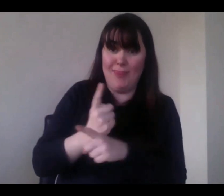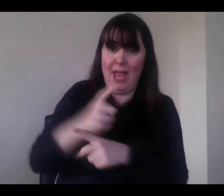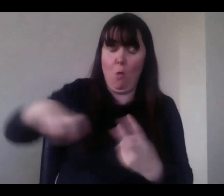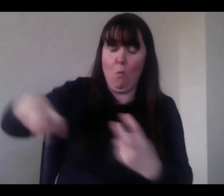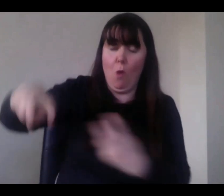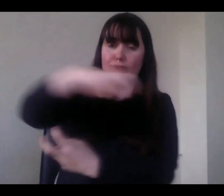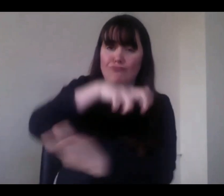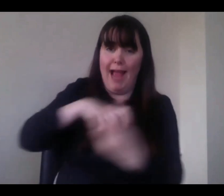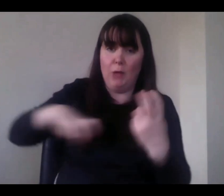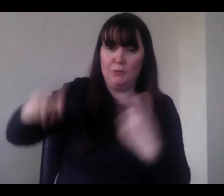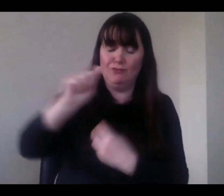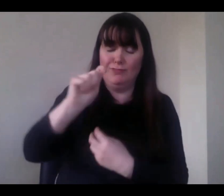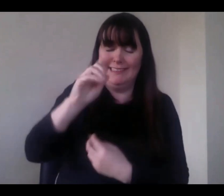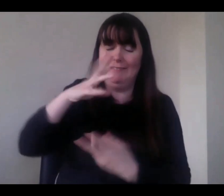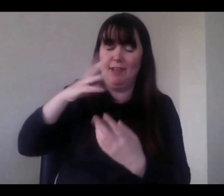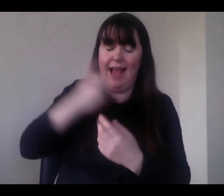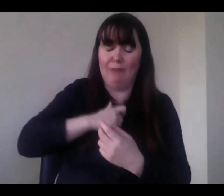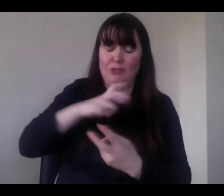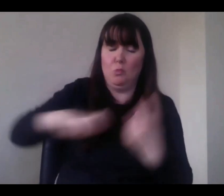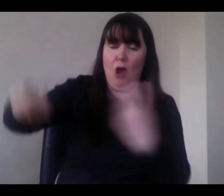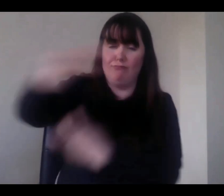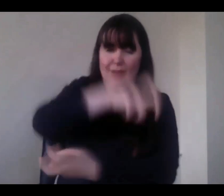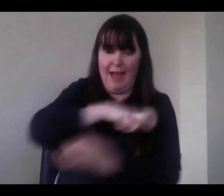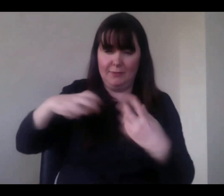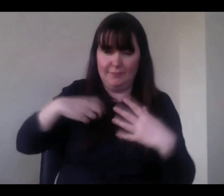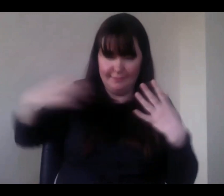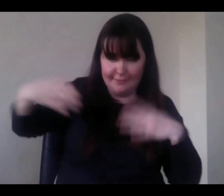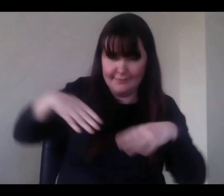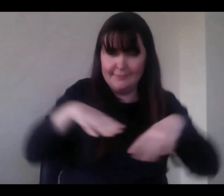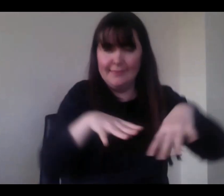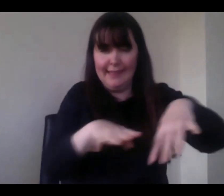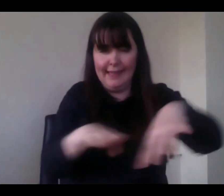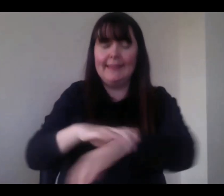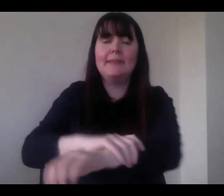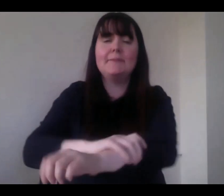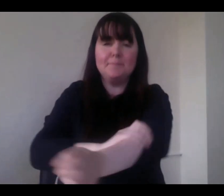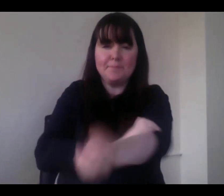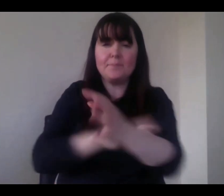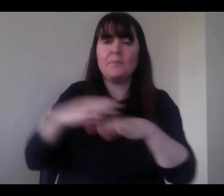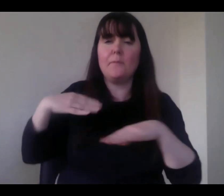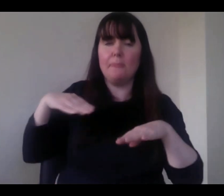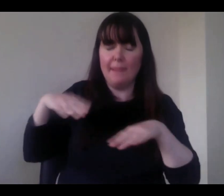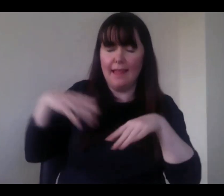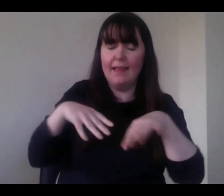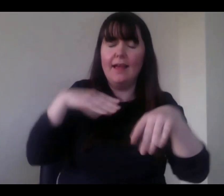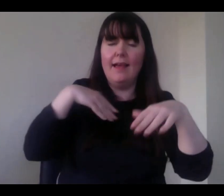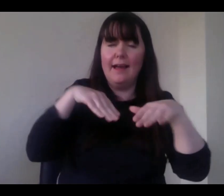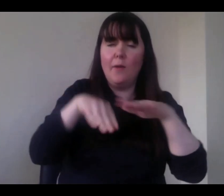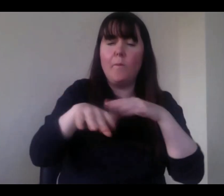the audience in to the auditorium. We had a character who was dressed up as Teresa Deevy